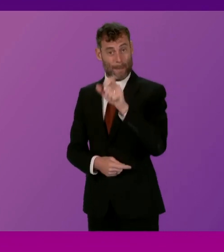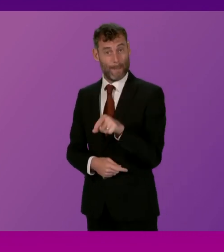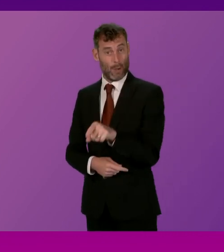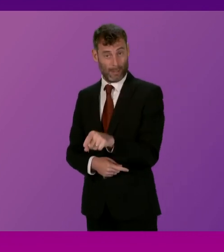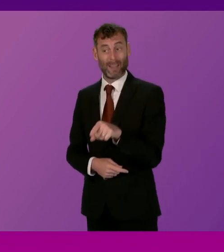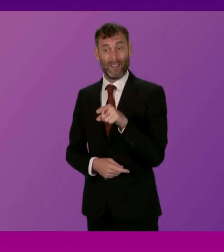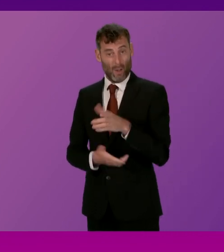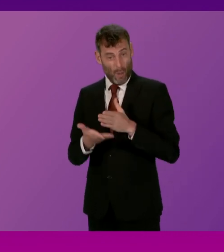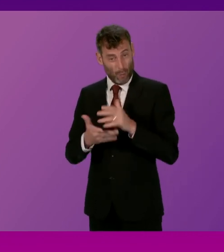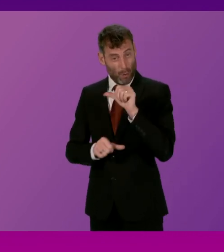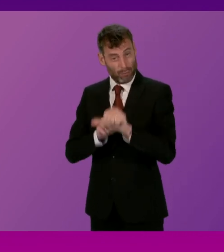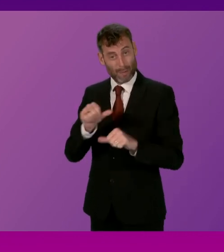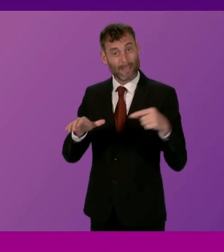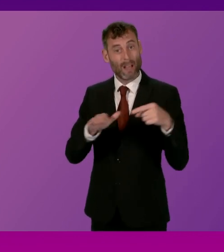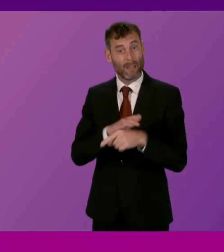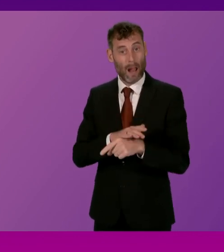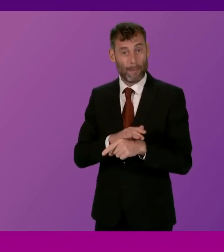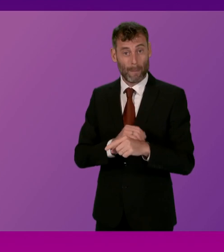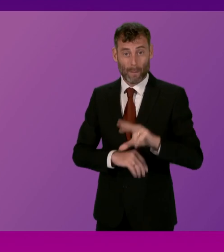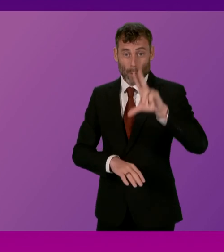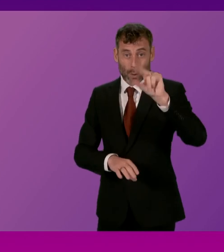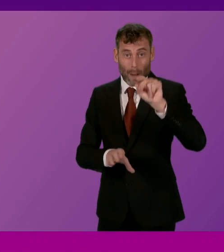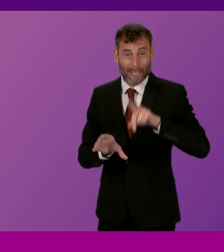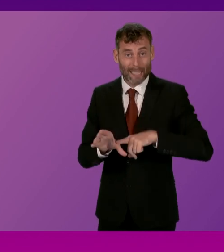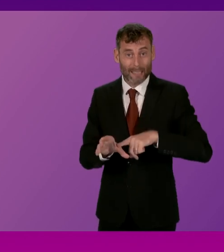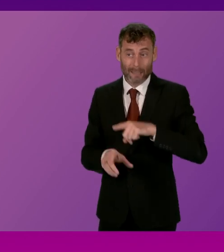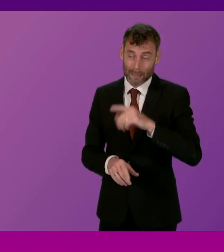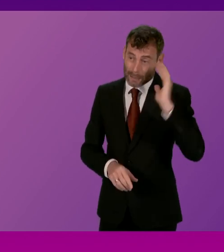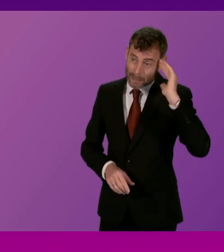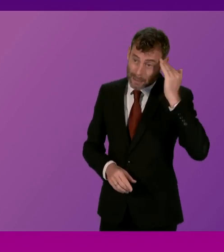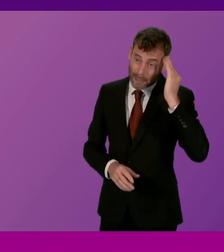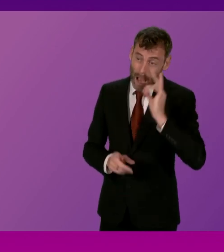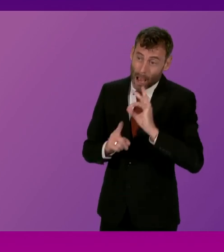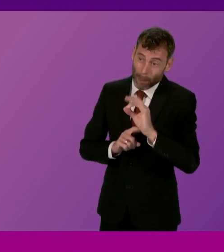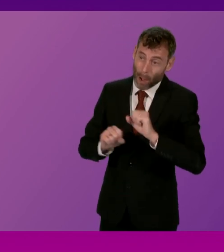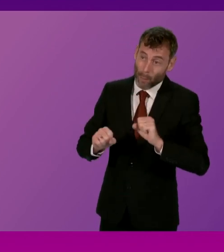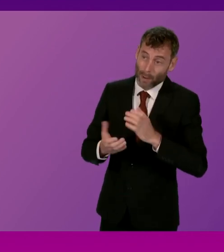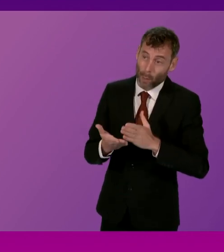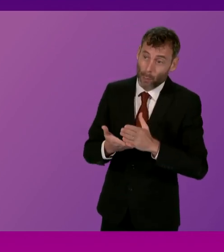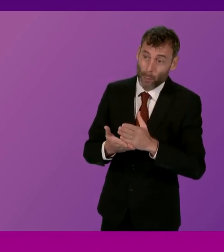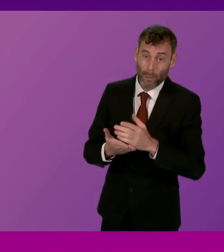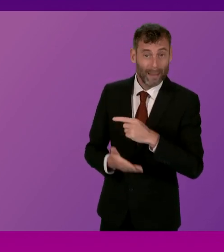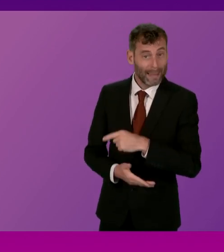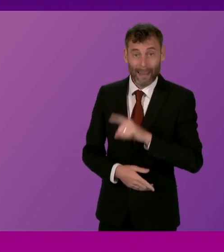years—without the right to work. That is an absolute disgrace, and I know that Paul Sweeney agrees with me on that.